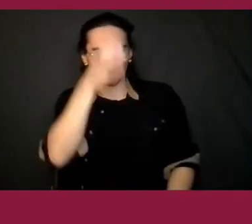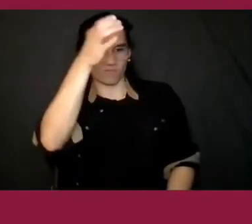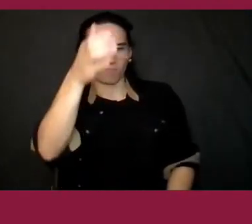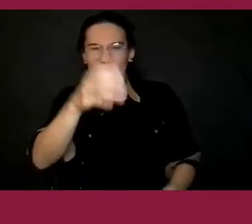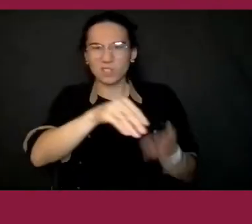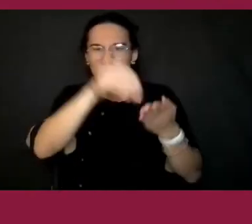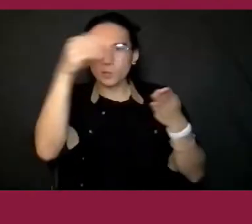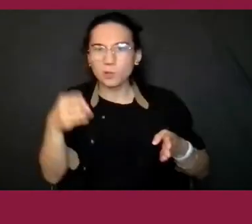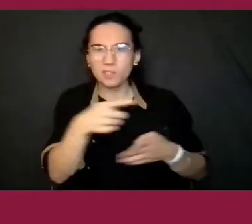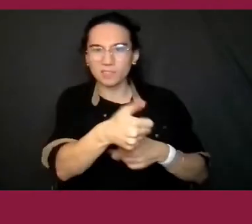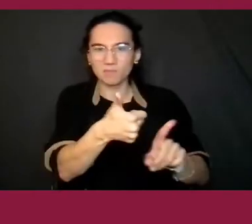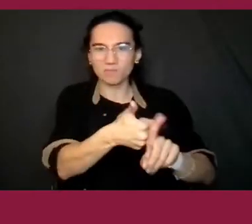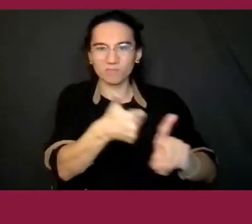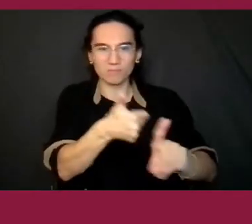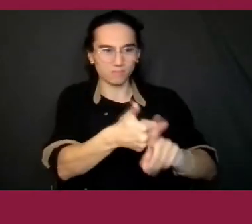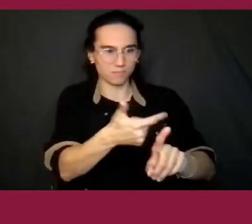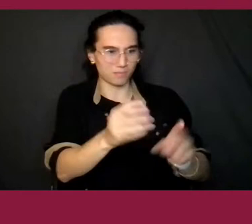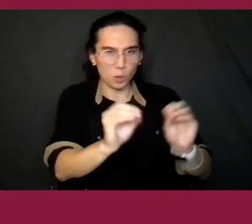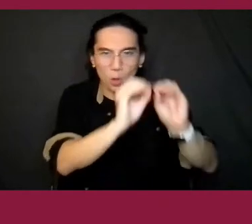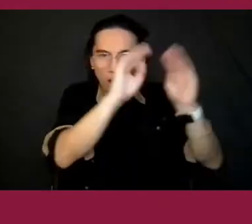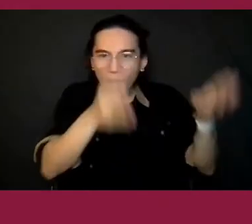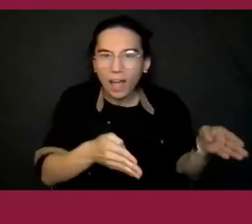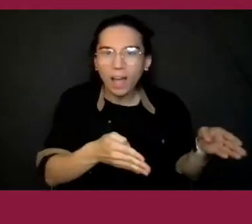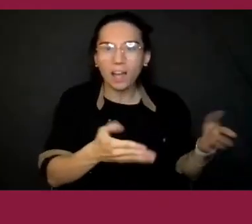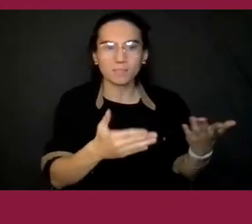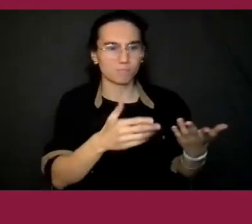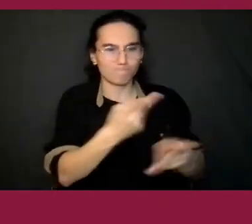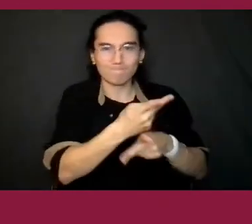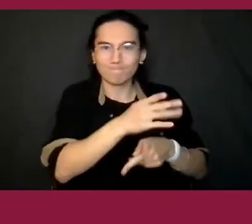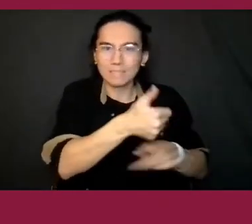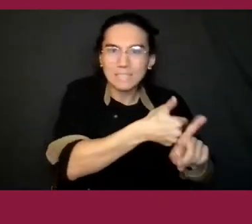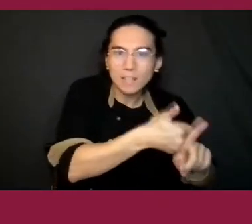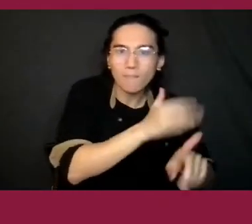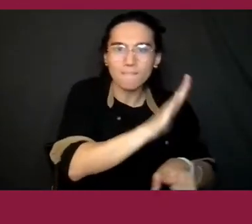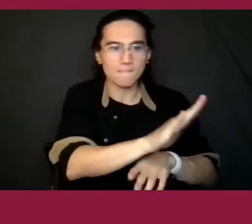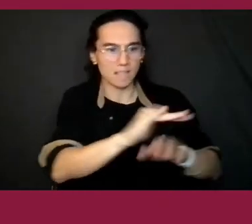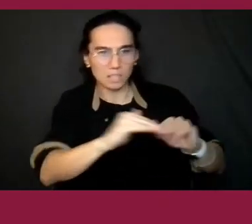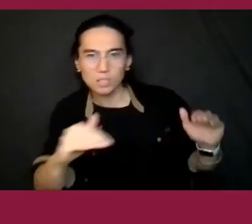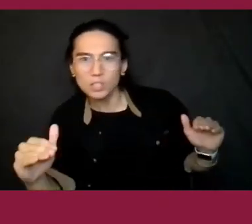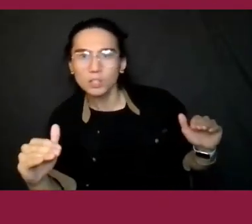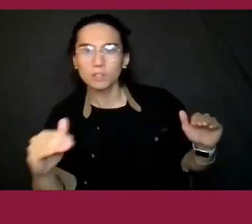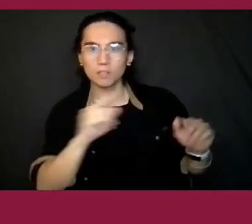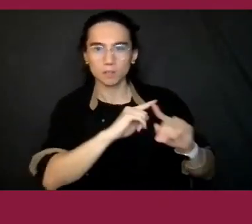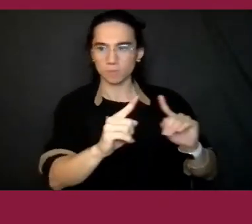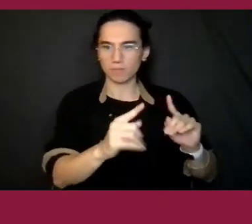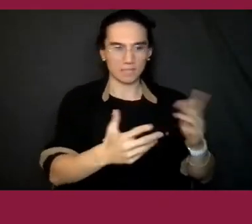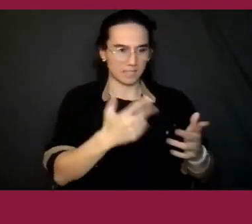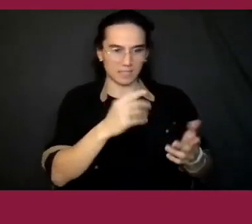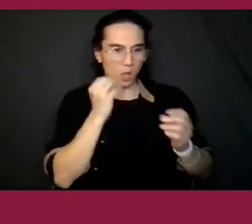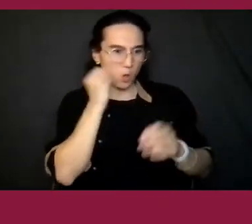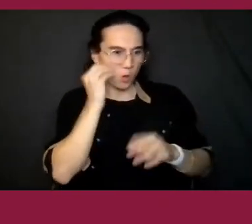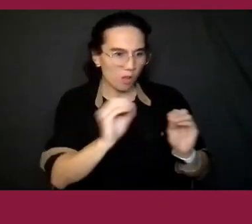be able to care for themselves and their children in a safe environment will go a long way in enhancing their educational experience.